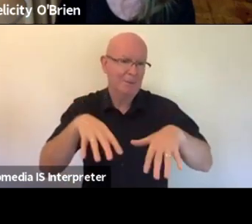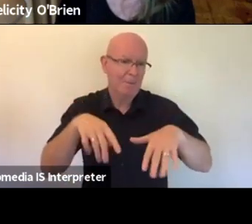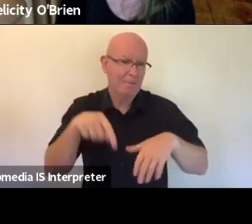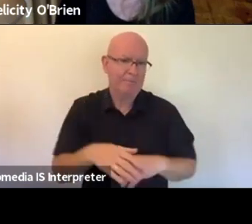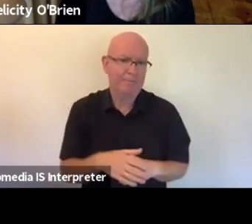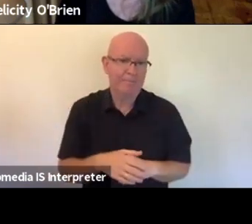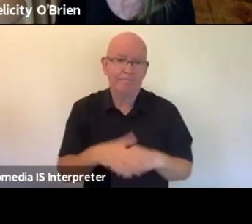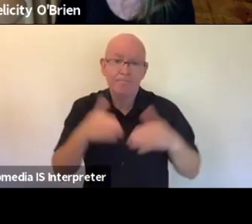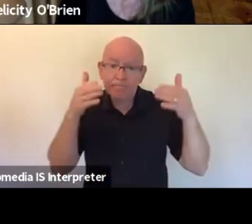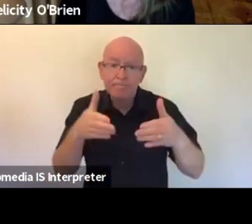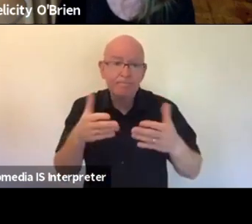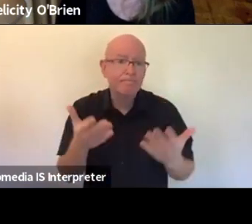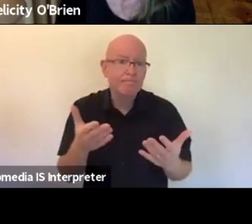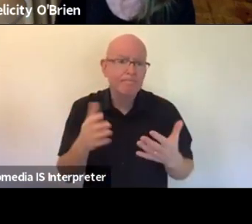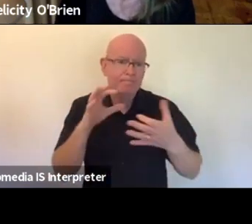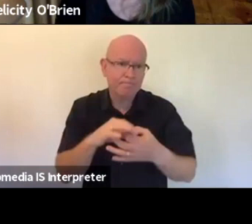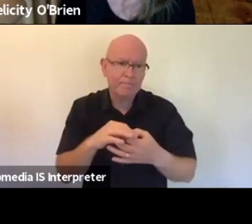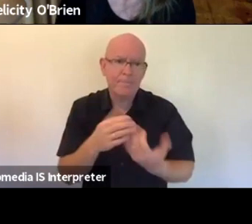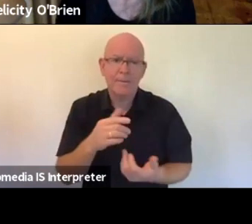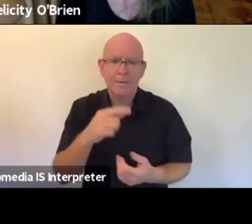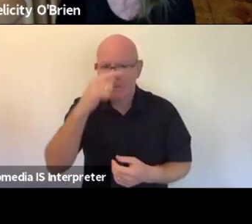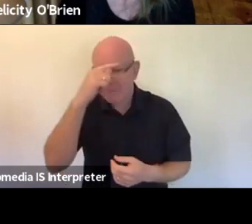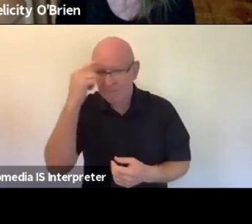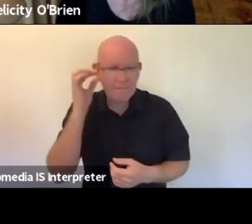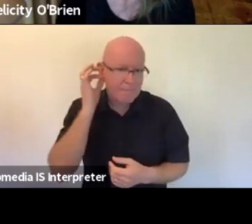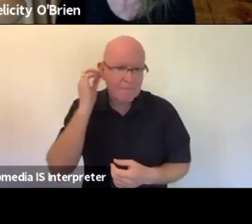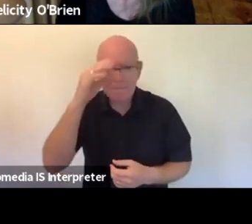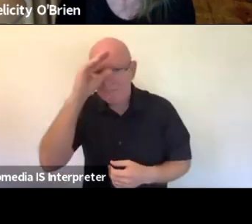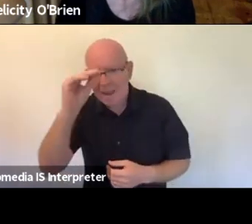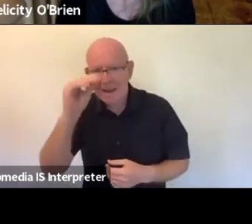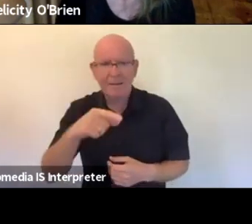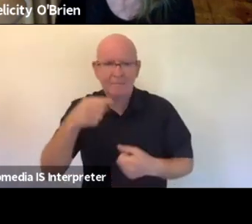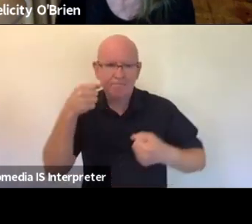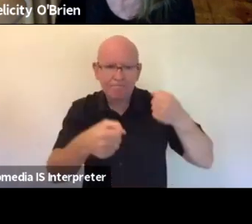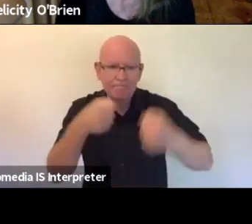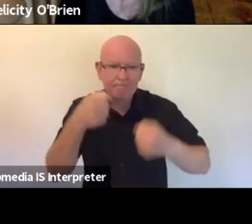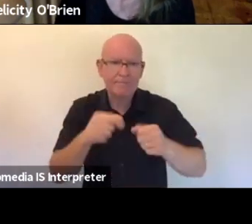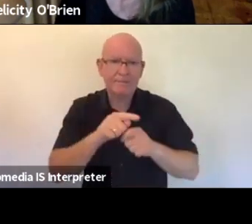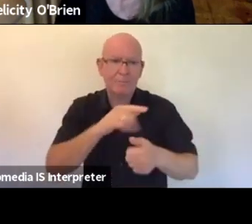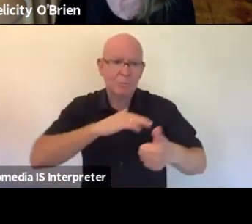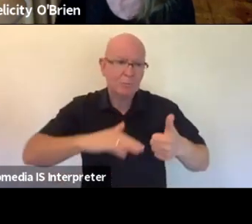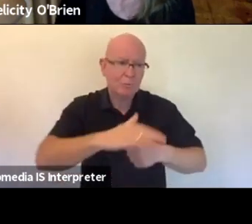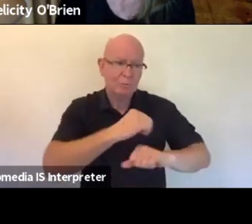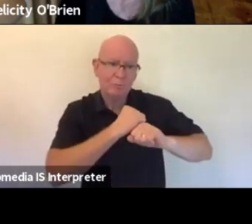and key elements to consider for COVID-19 inclusive recovery. And then we’ll hear some country perspectives